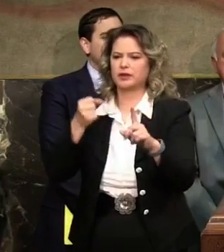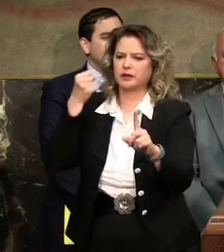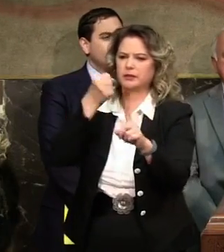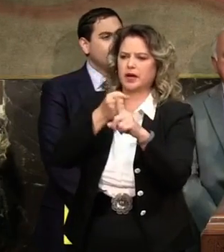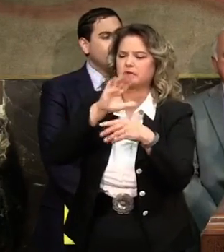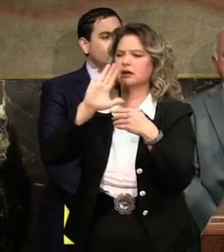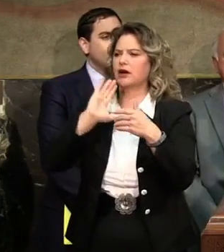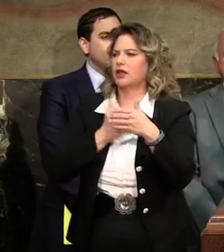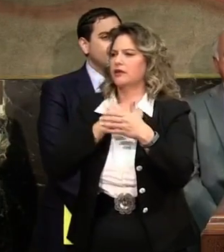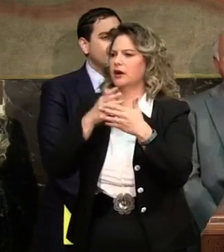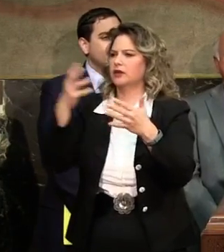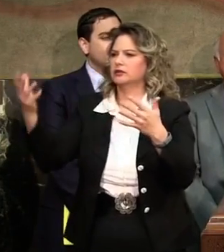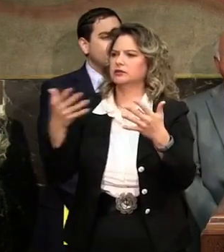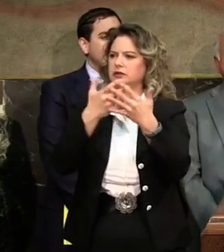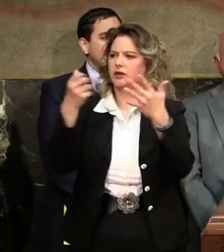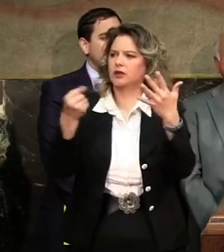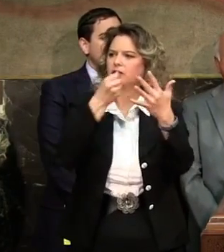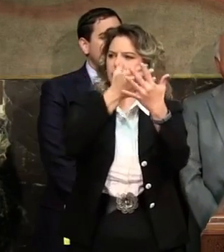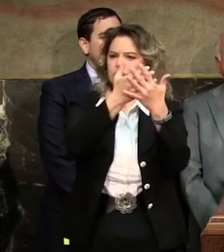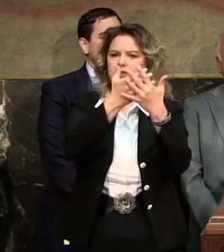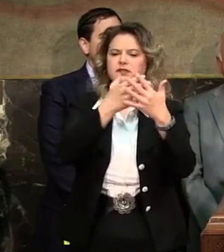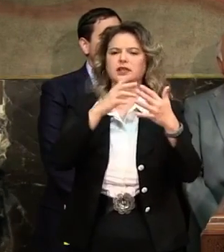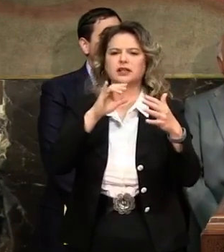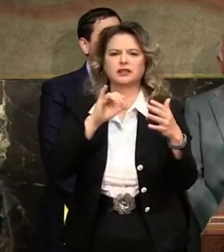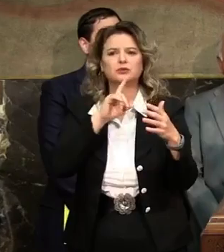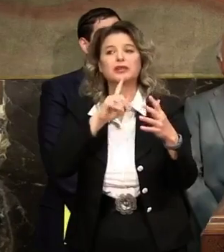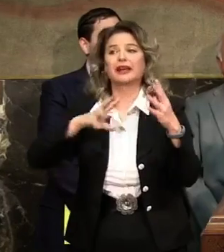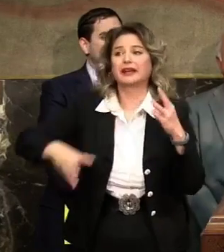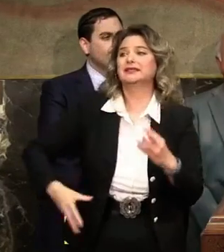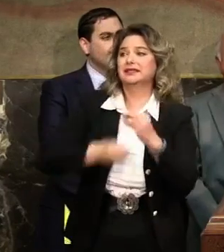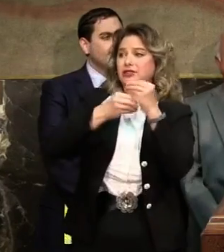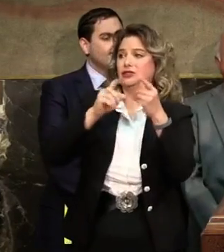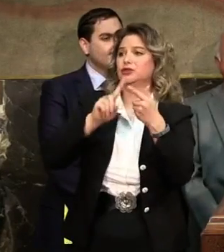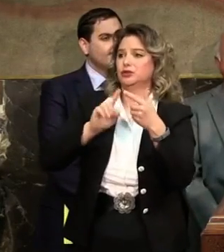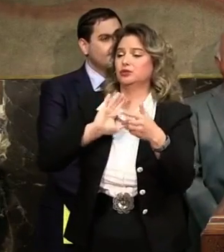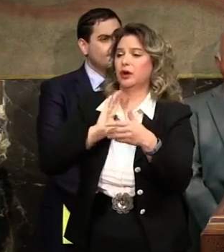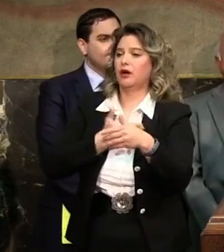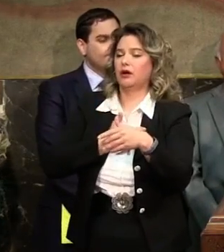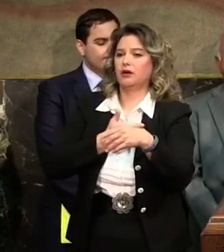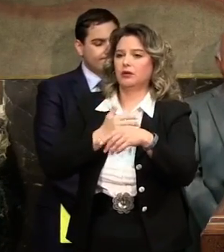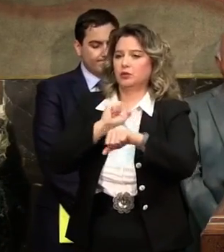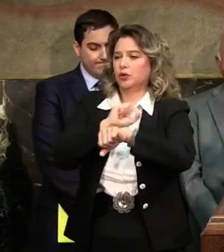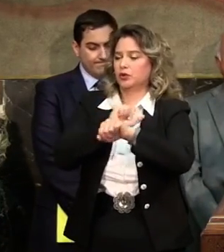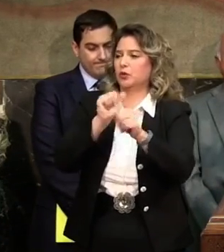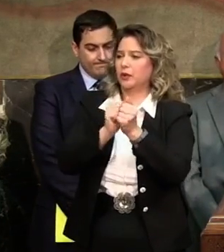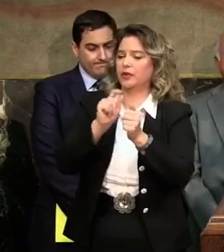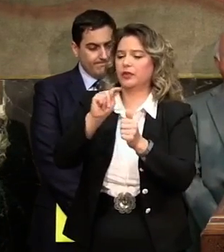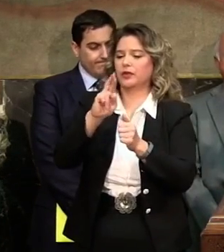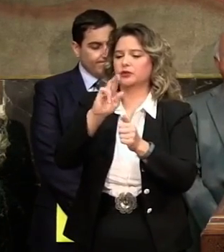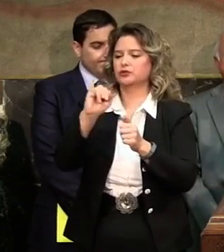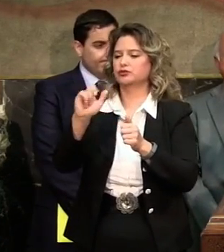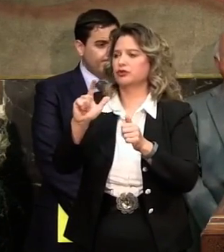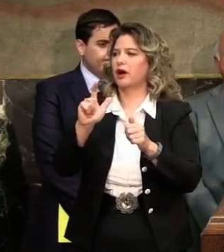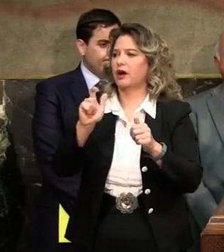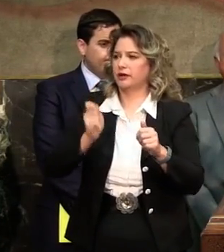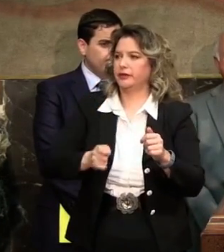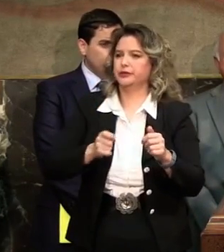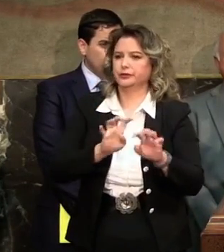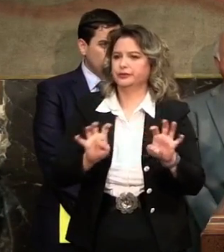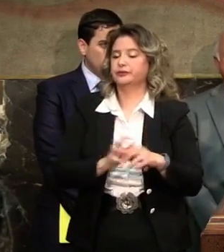addition to a trial docket and we we happy to do it and and the Judiciary we